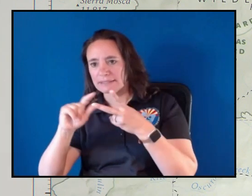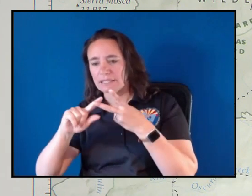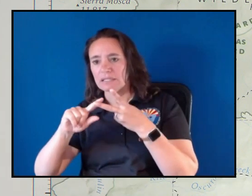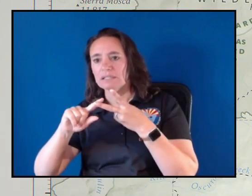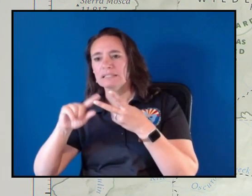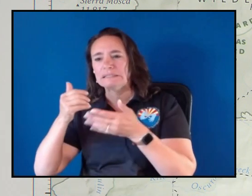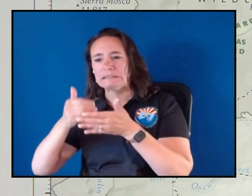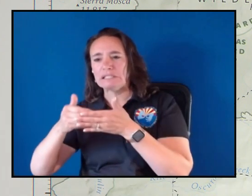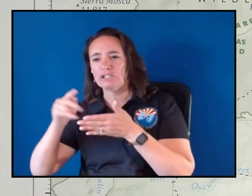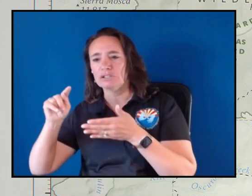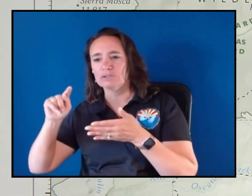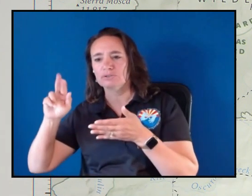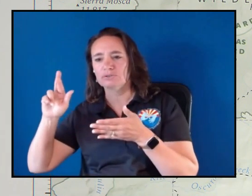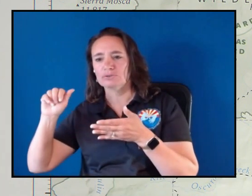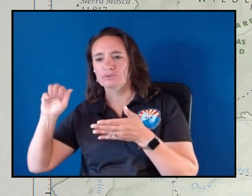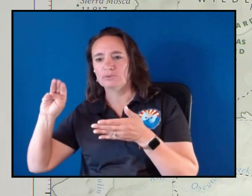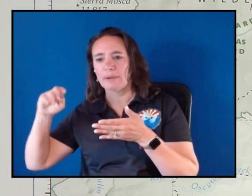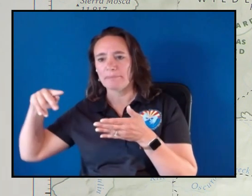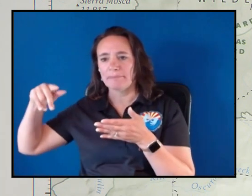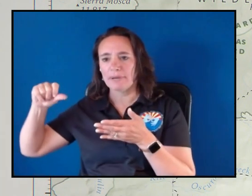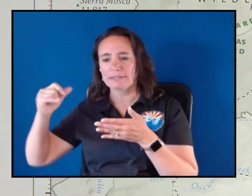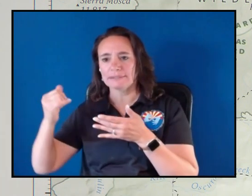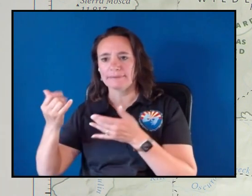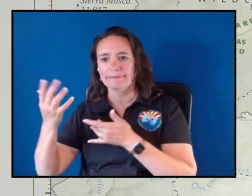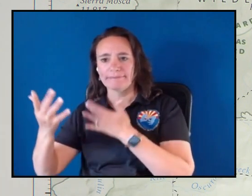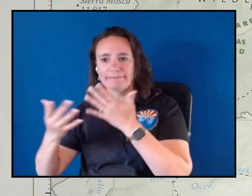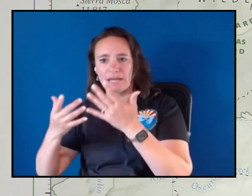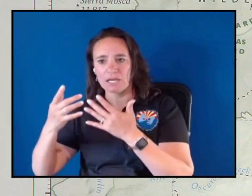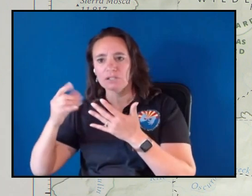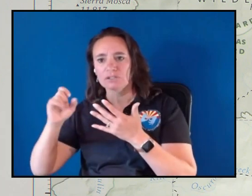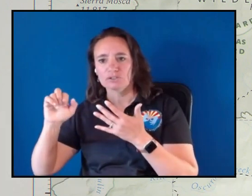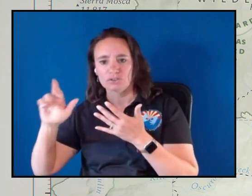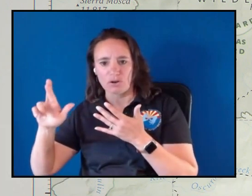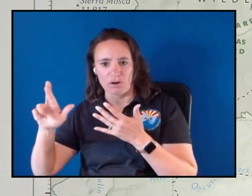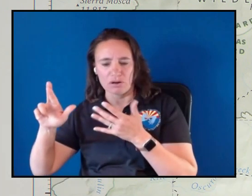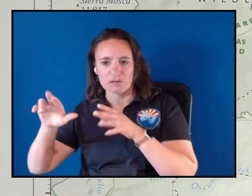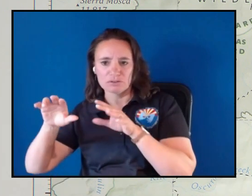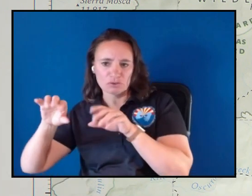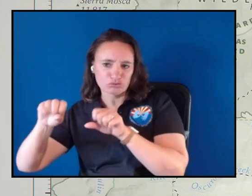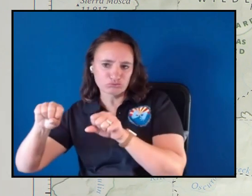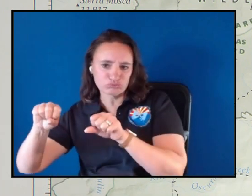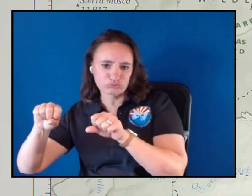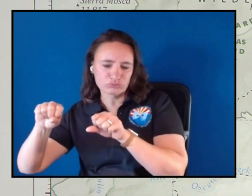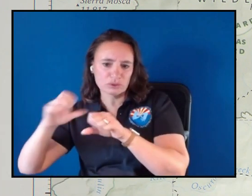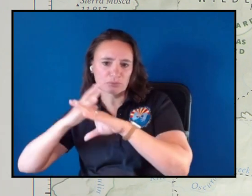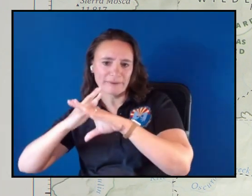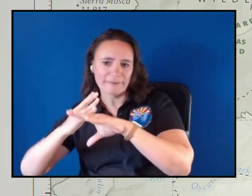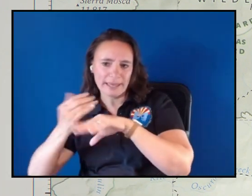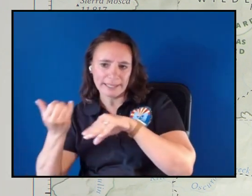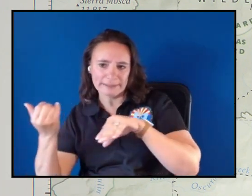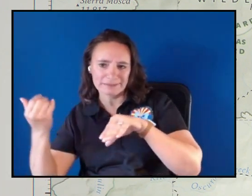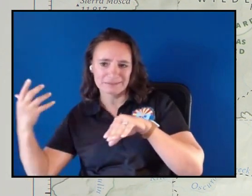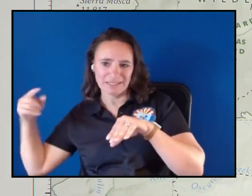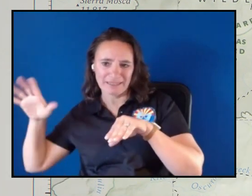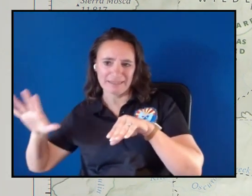That is just going to be used as a holding action to prevent this active piece down here from continuing on up and getting